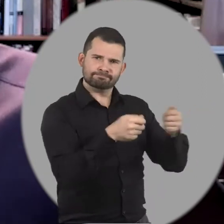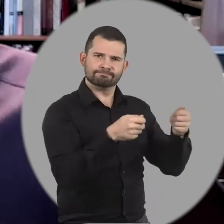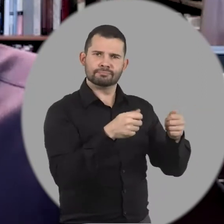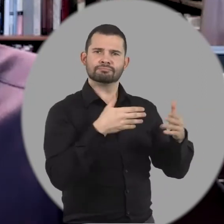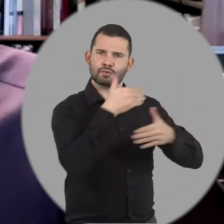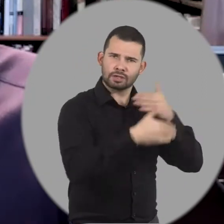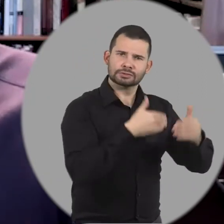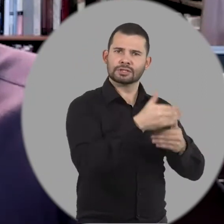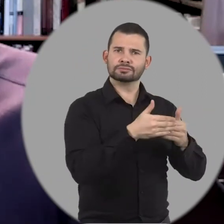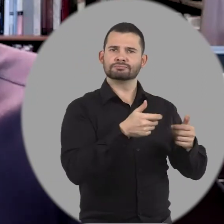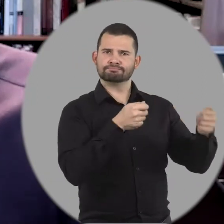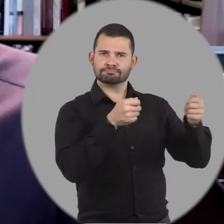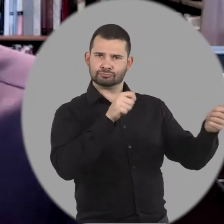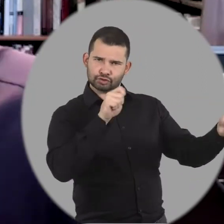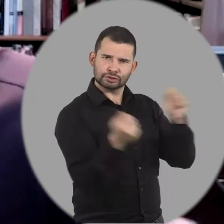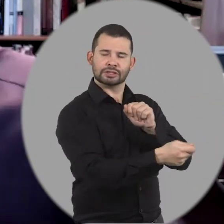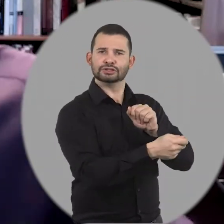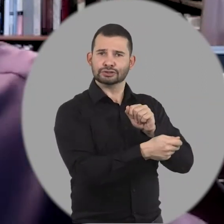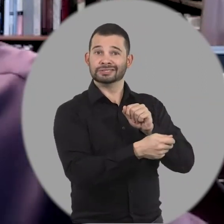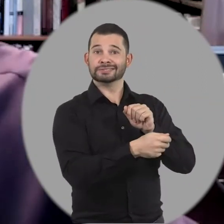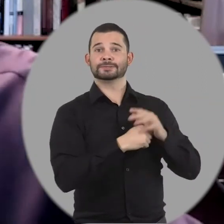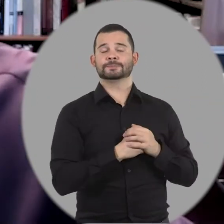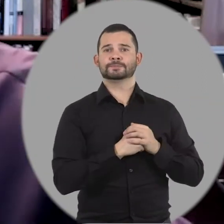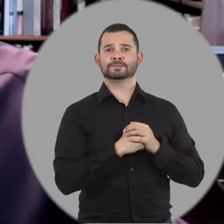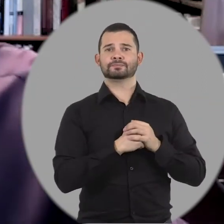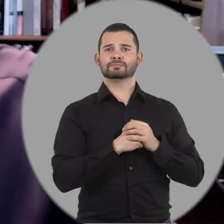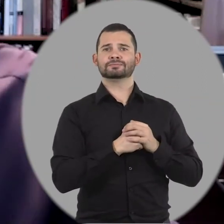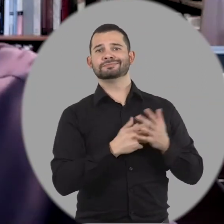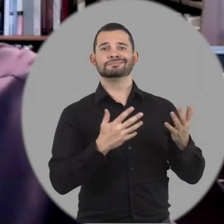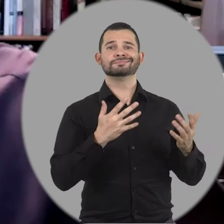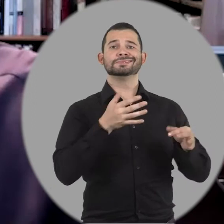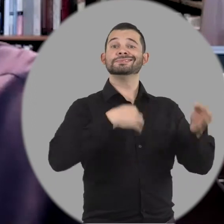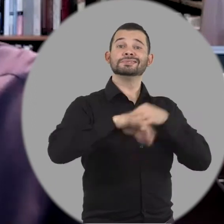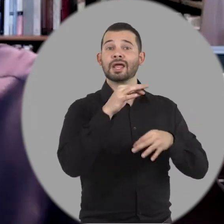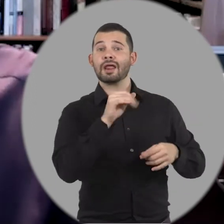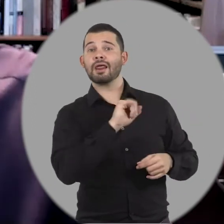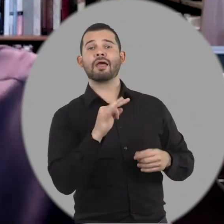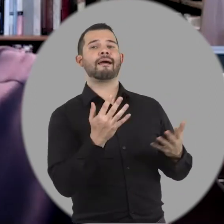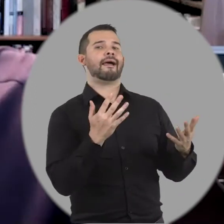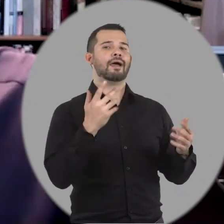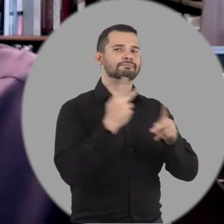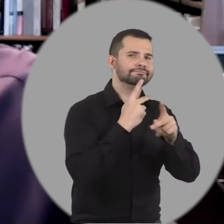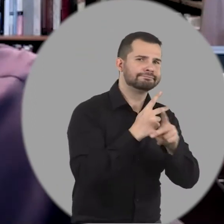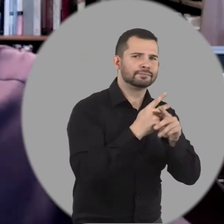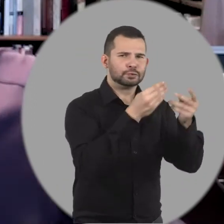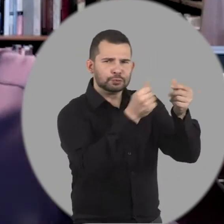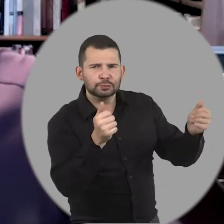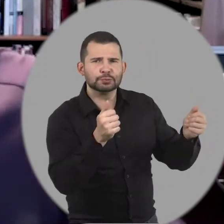hard-won solutions on the doorstep of people in power, people in government or in charge of other